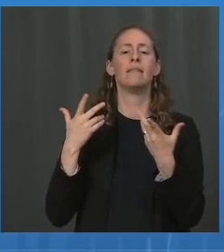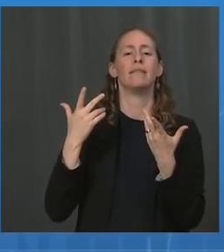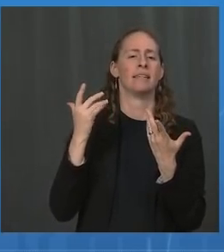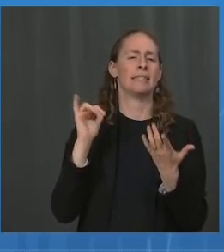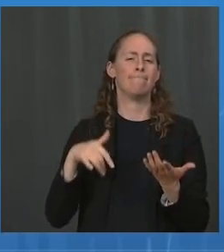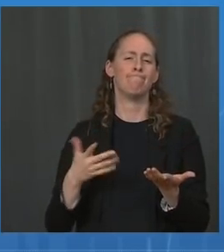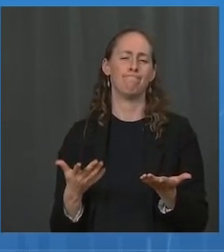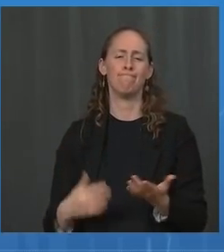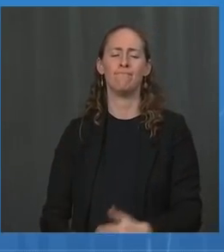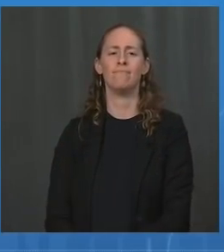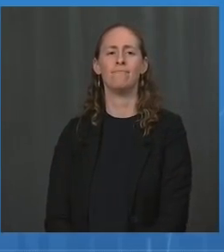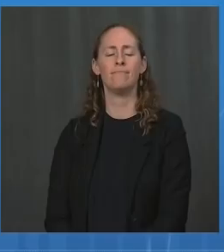Moderator: Cheyenne Haslett, ABC.